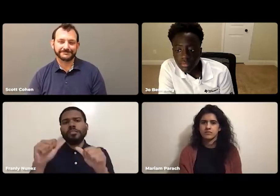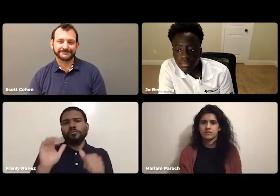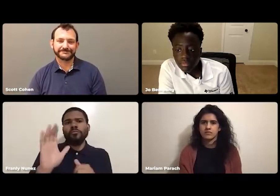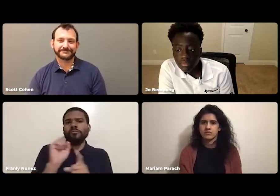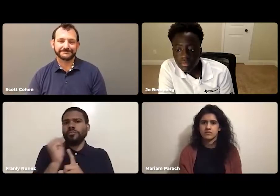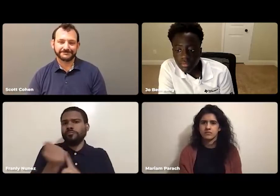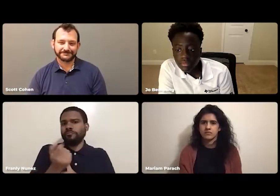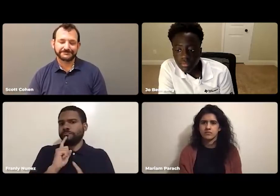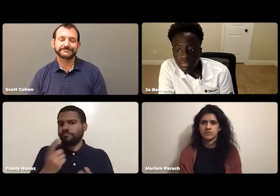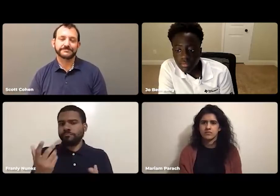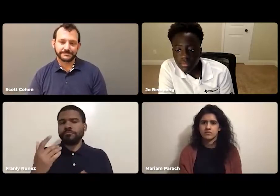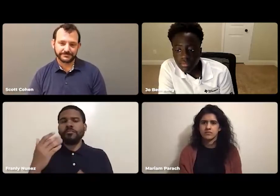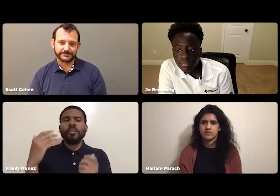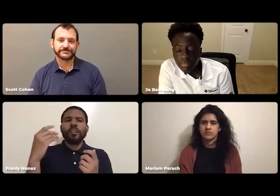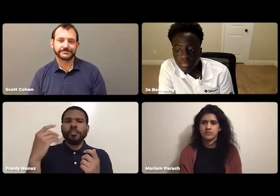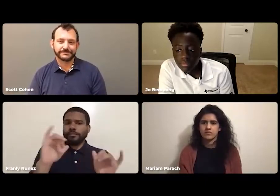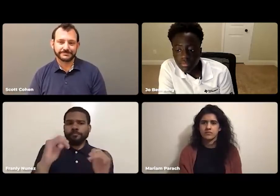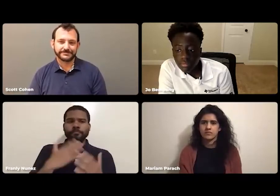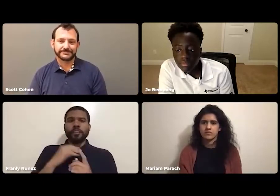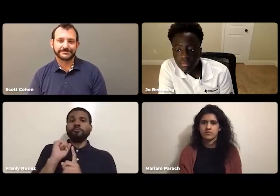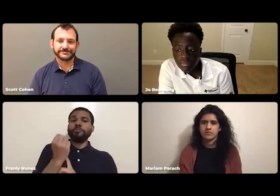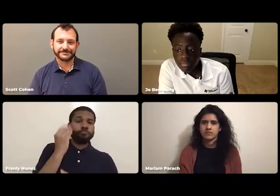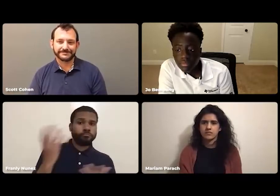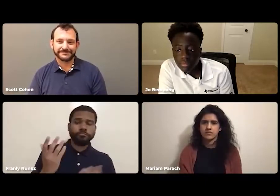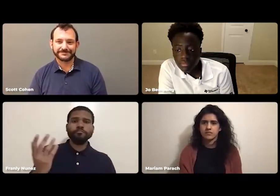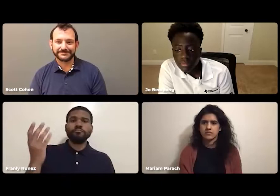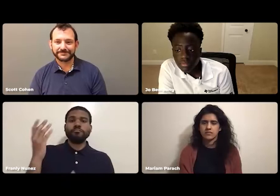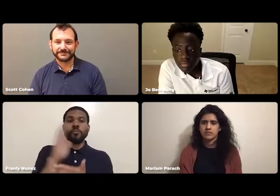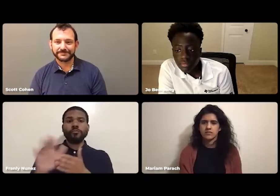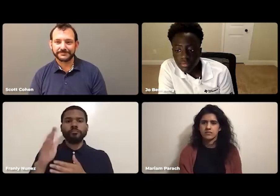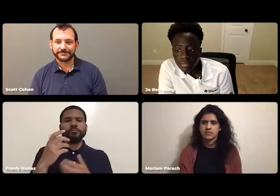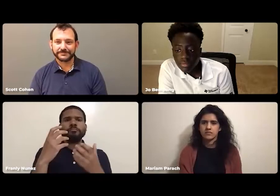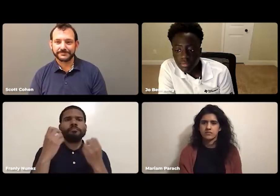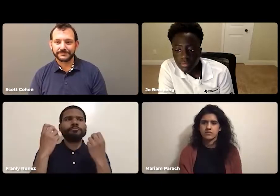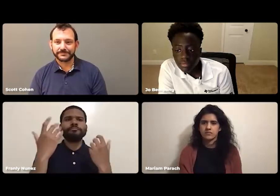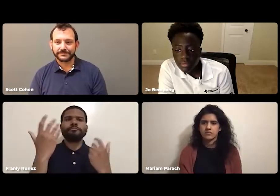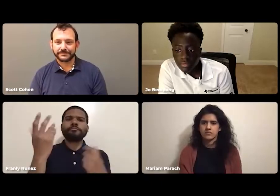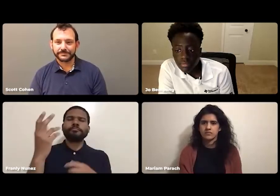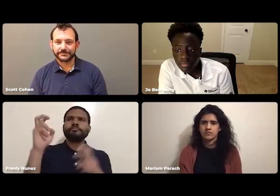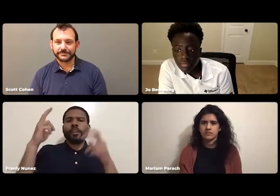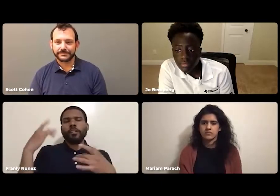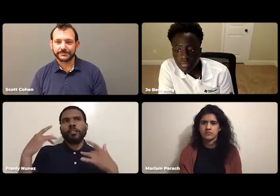You have to assess your situation and understand how you're working into the team.